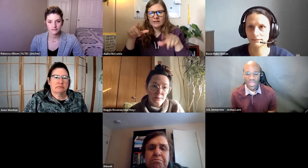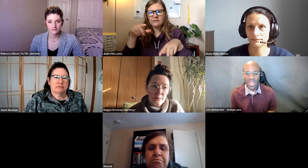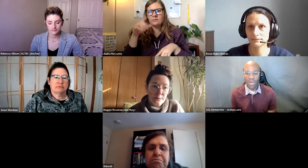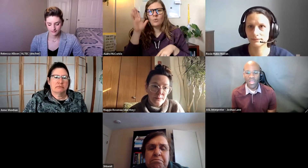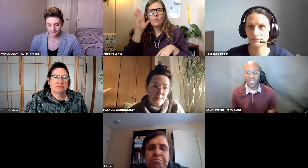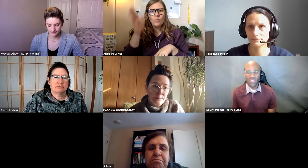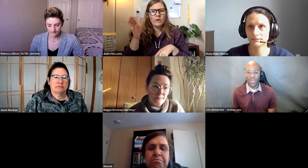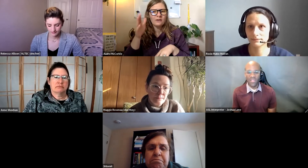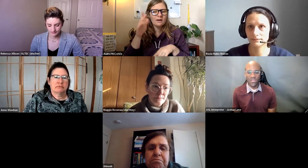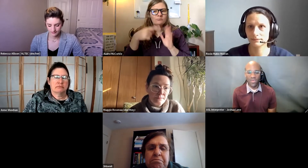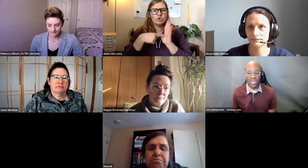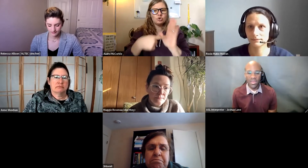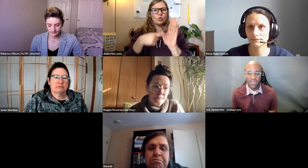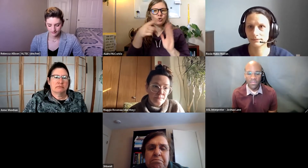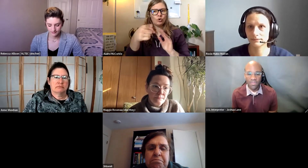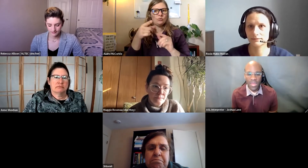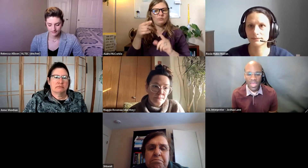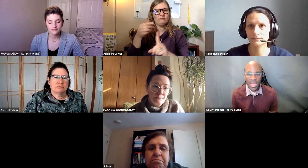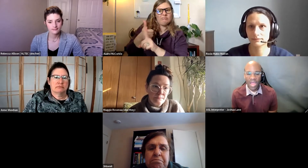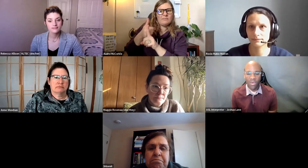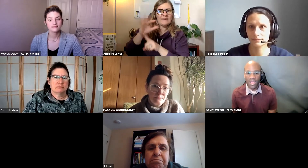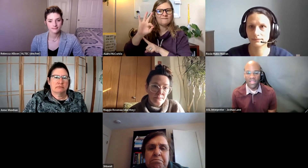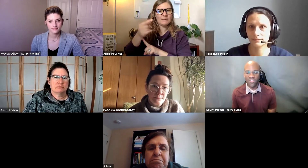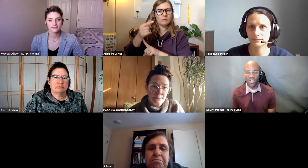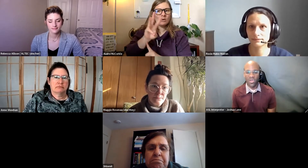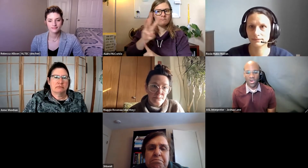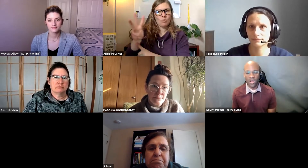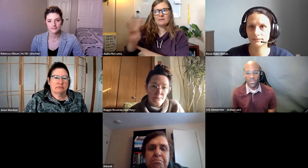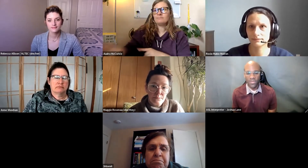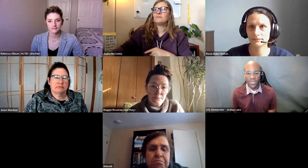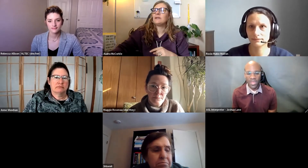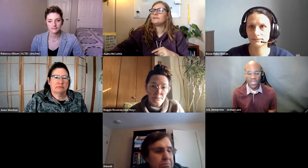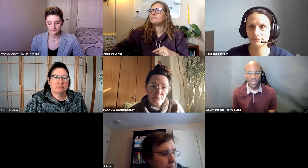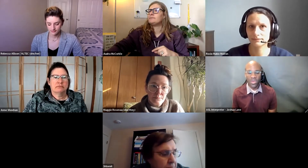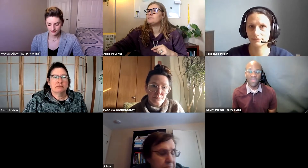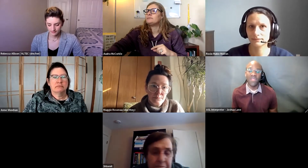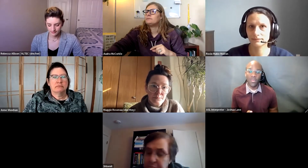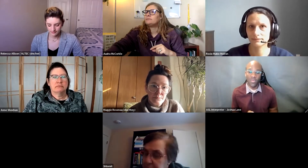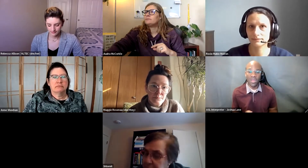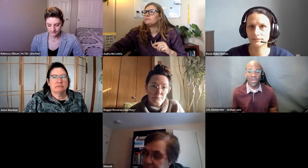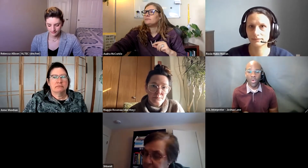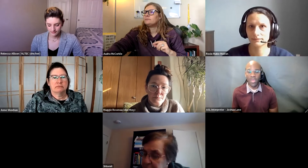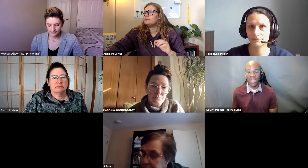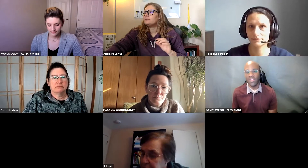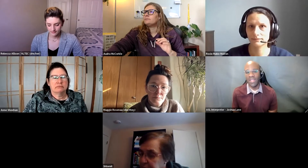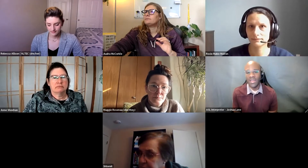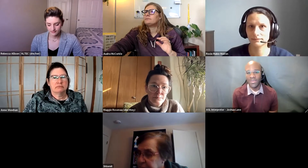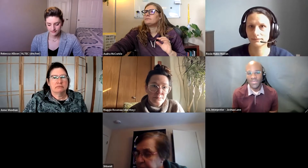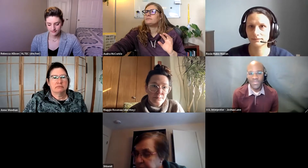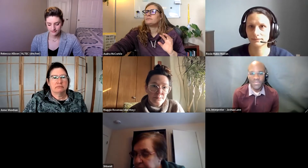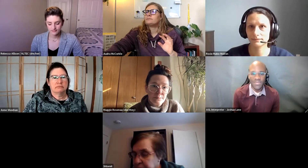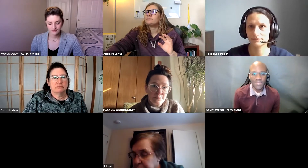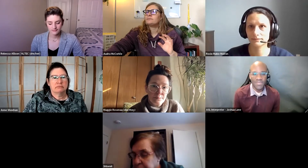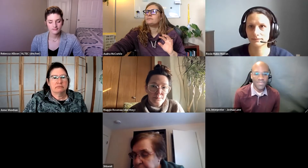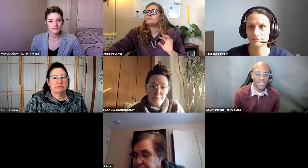Now I'd like to share my screen and I would like to show you all what the Flipgrid homepage looks like.